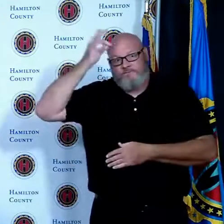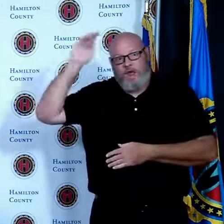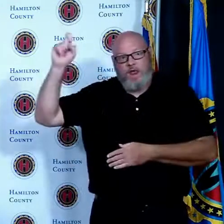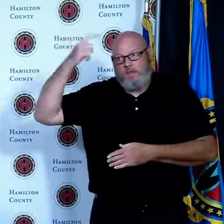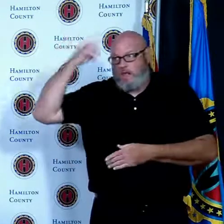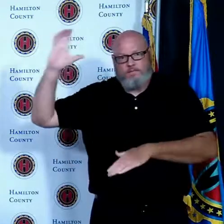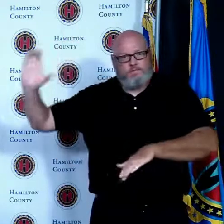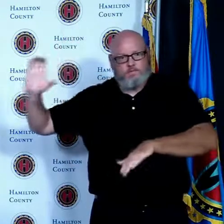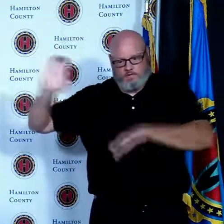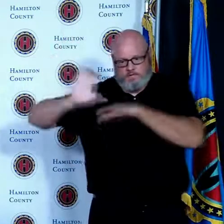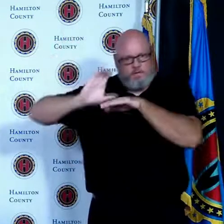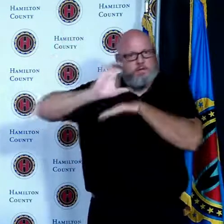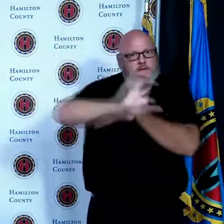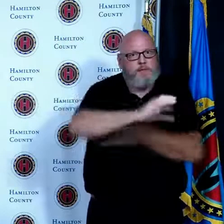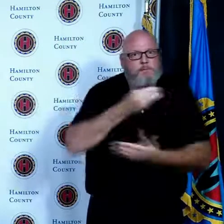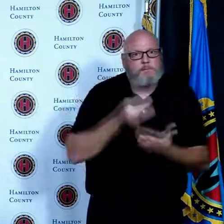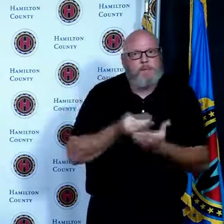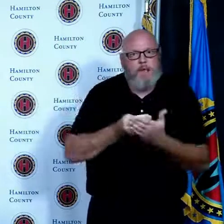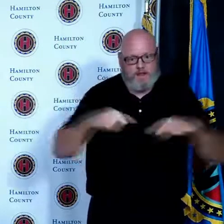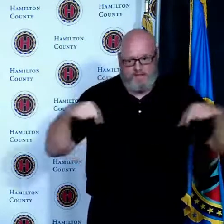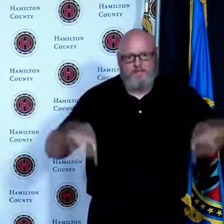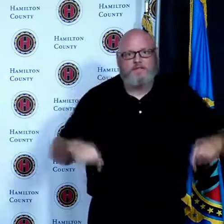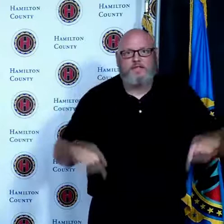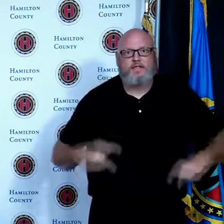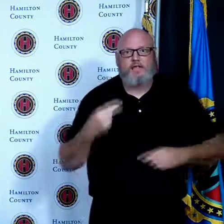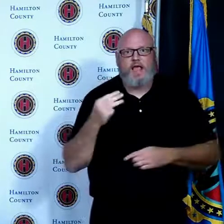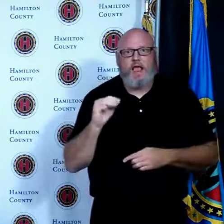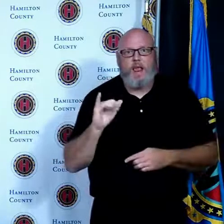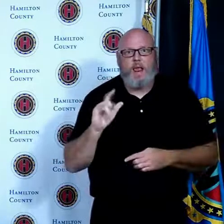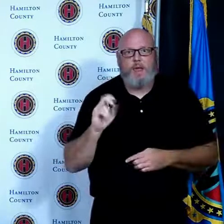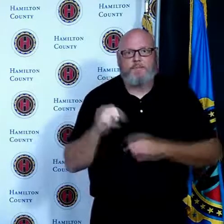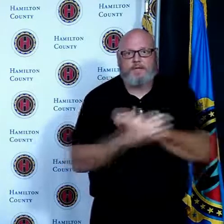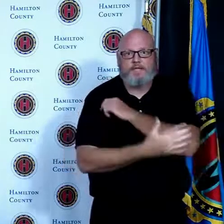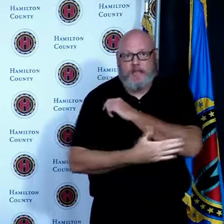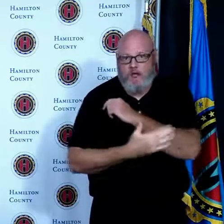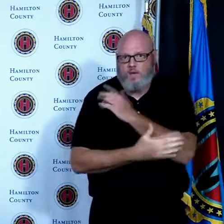by the way so Ohio has a 68.6